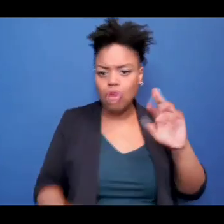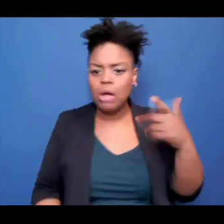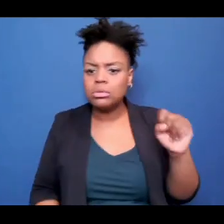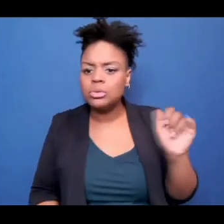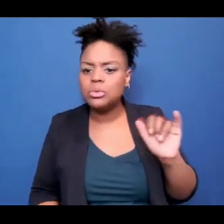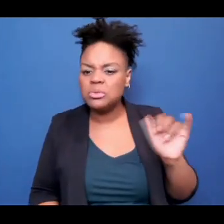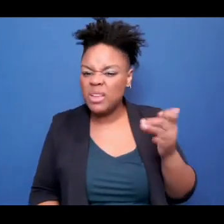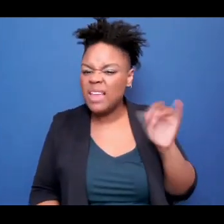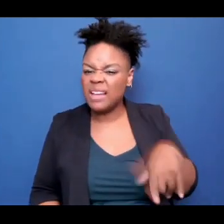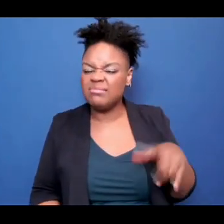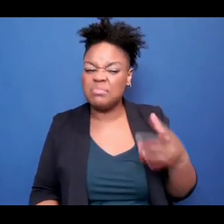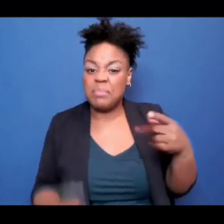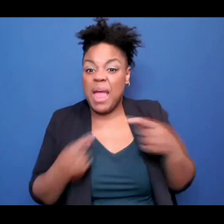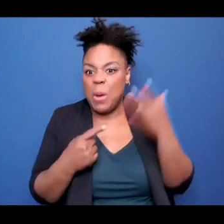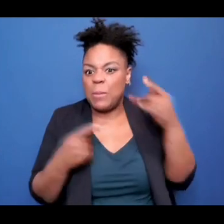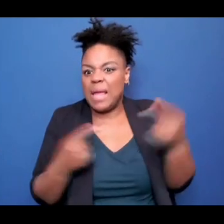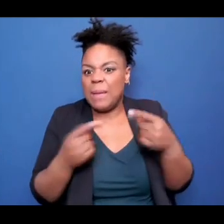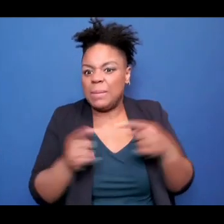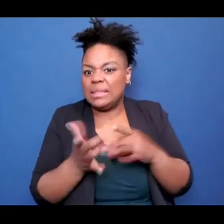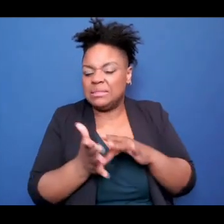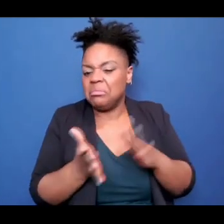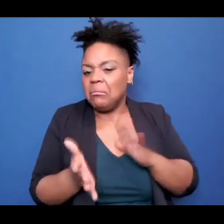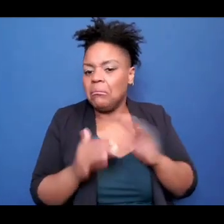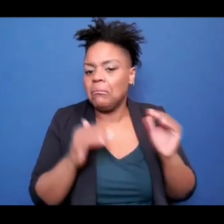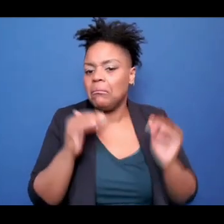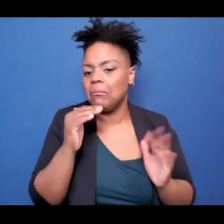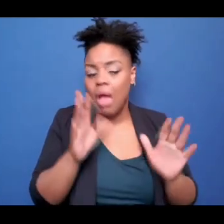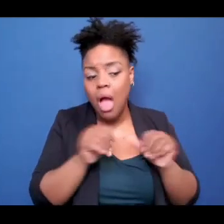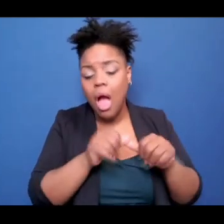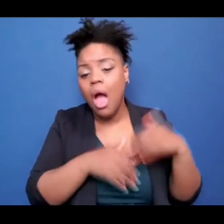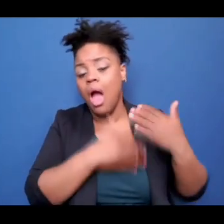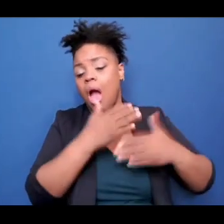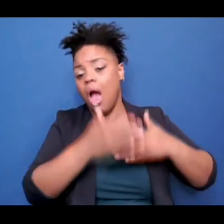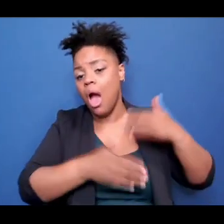CRIMINAL DRUG SYNCING.